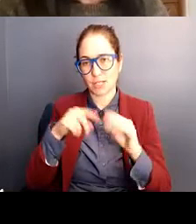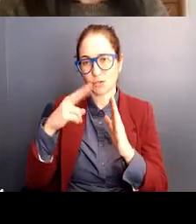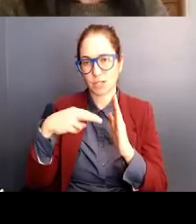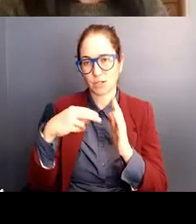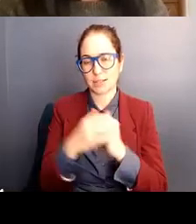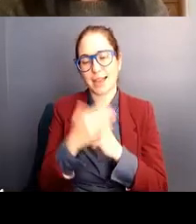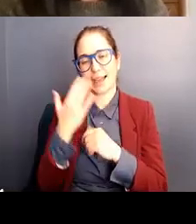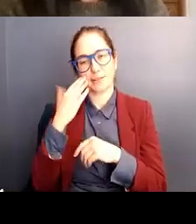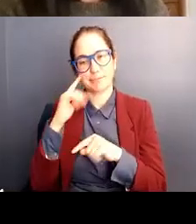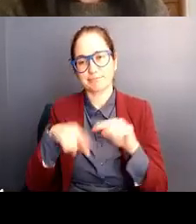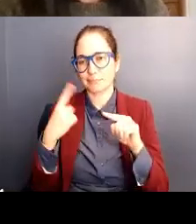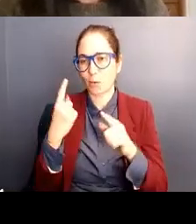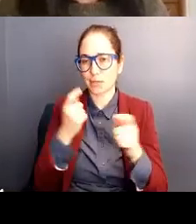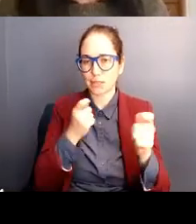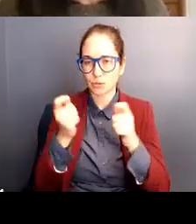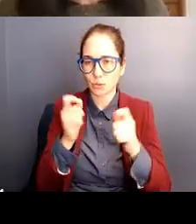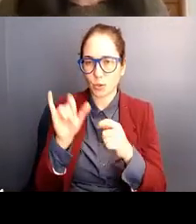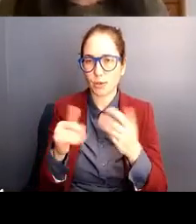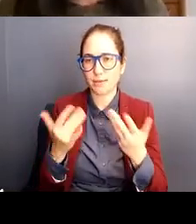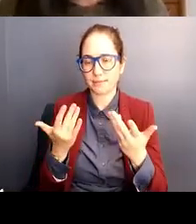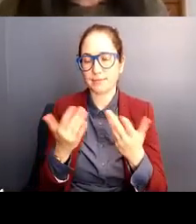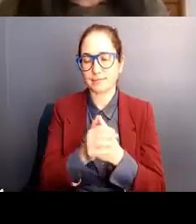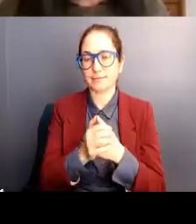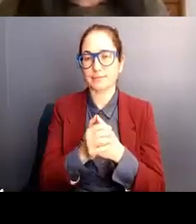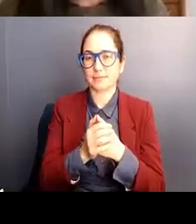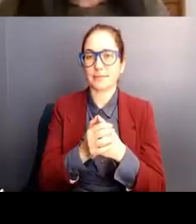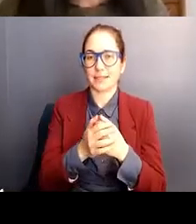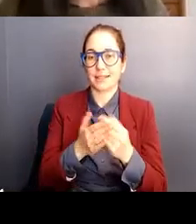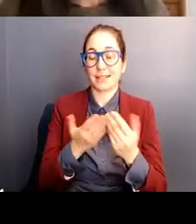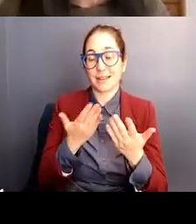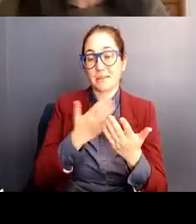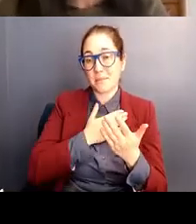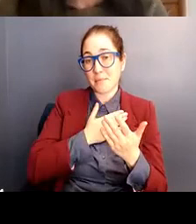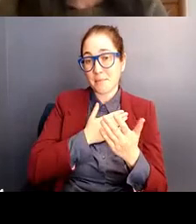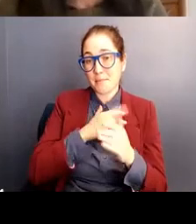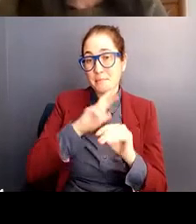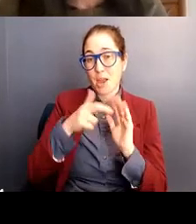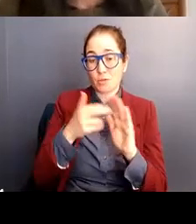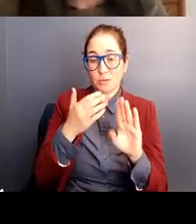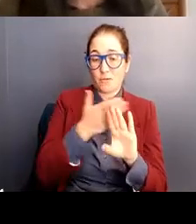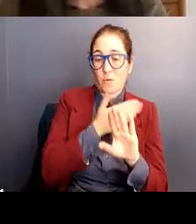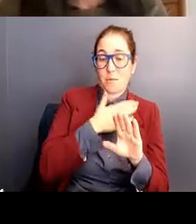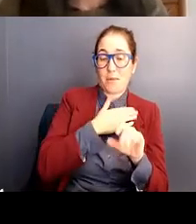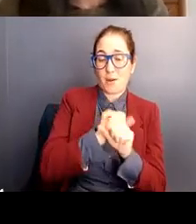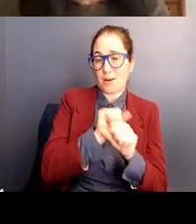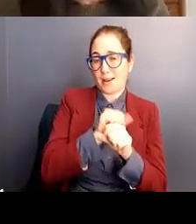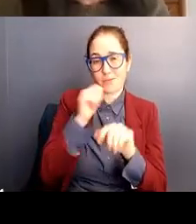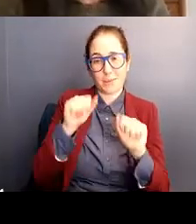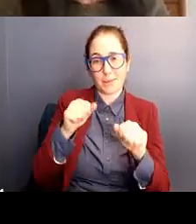control. In the roles that I've ever had at an organization, that's not anything I've been able to control at least. But you